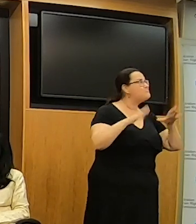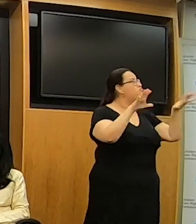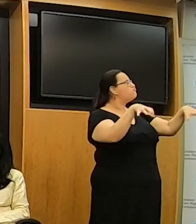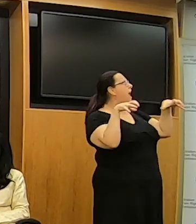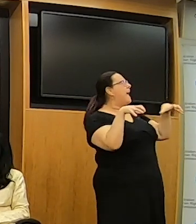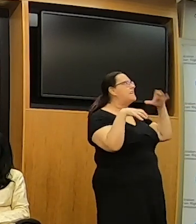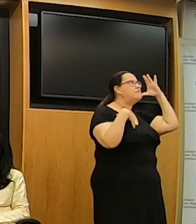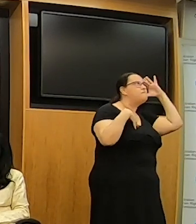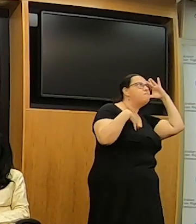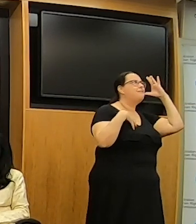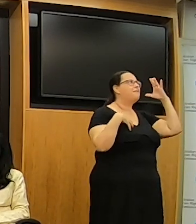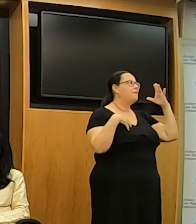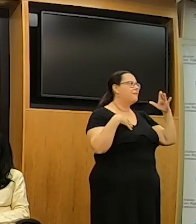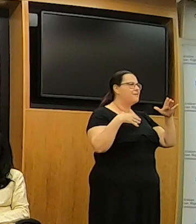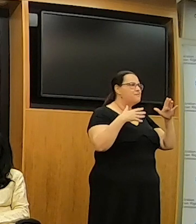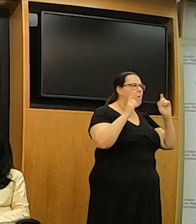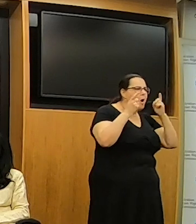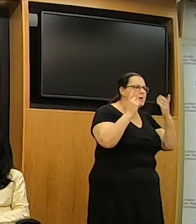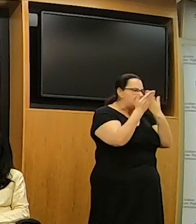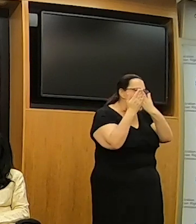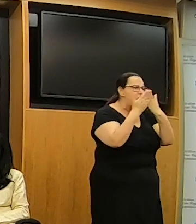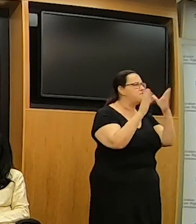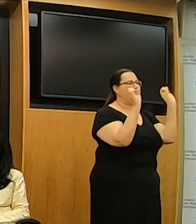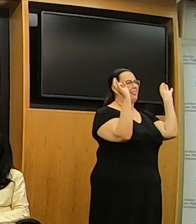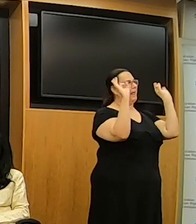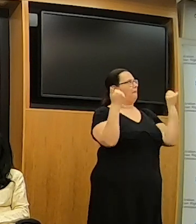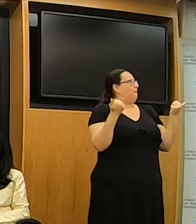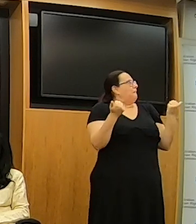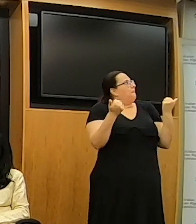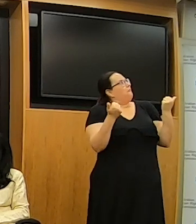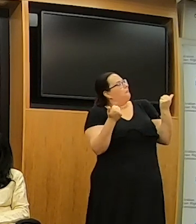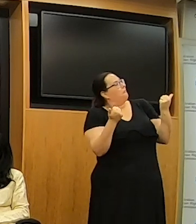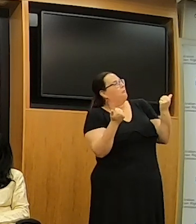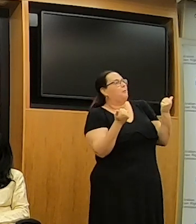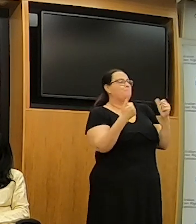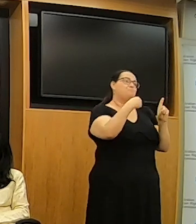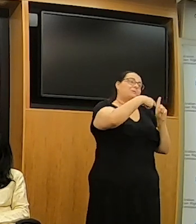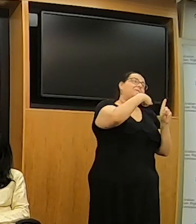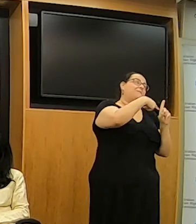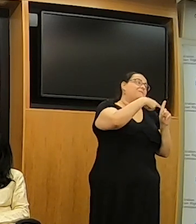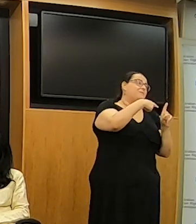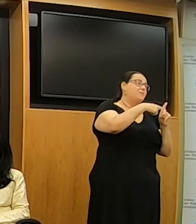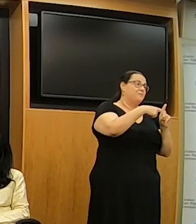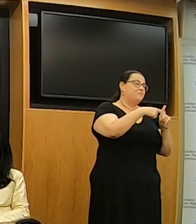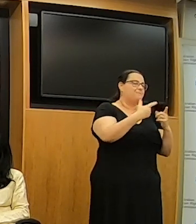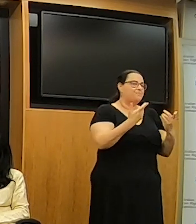yeah, no, yeah, none of the daily stresses that you complain about here.